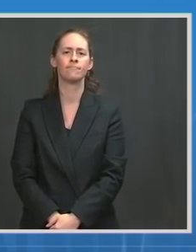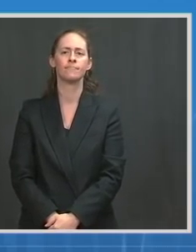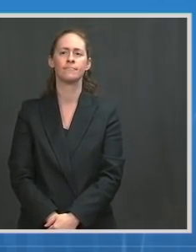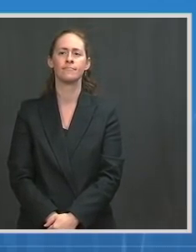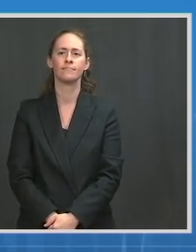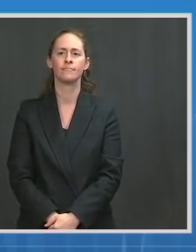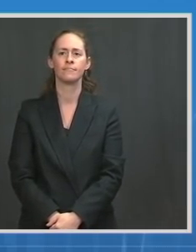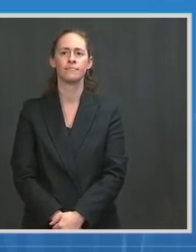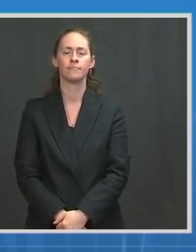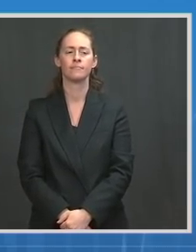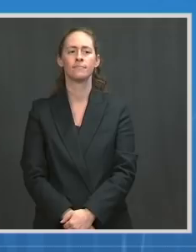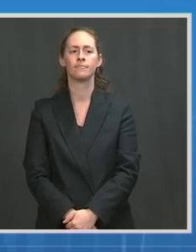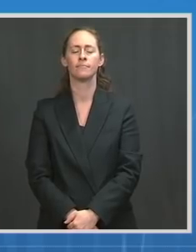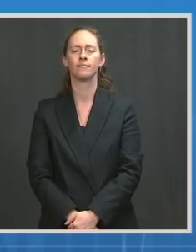at the Urban Radio report.